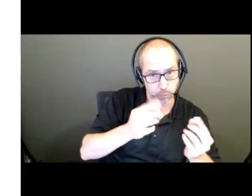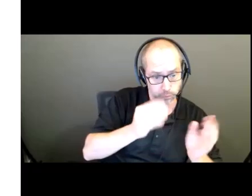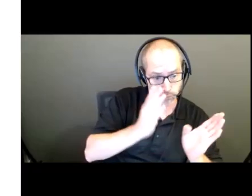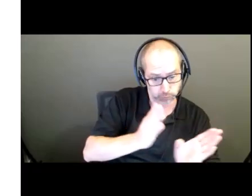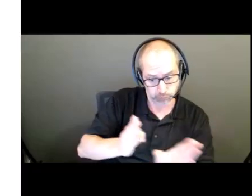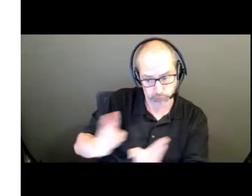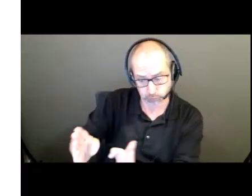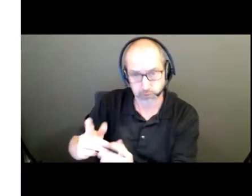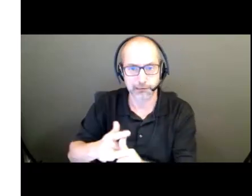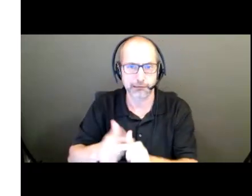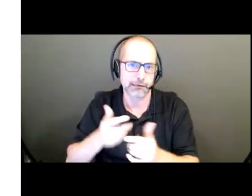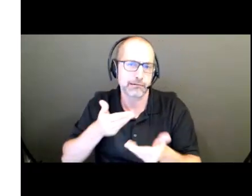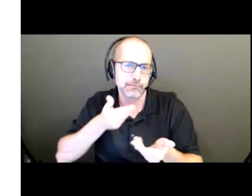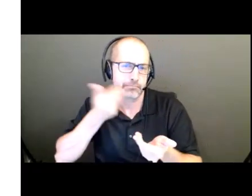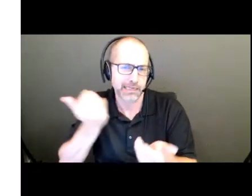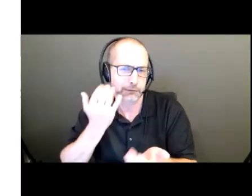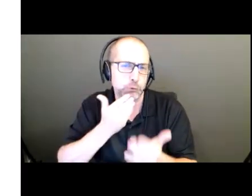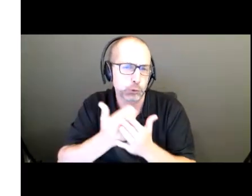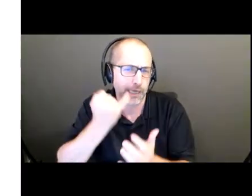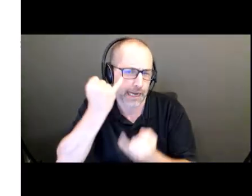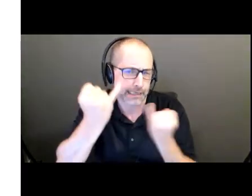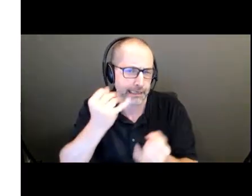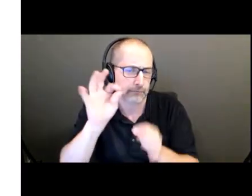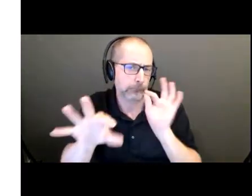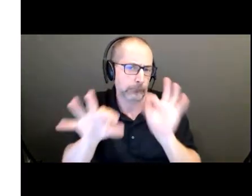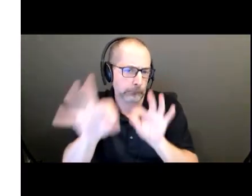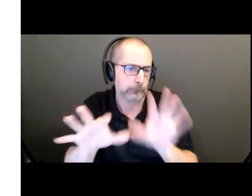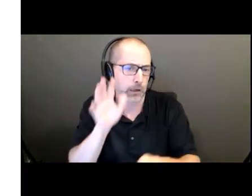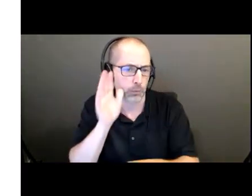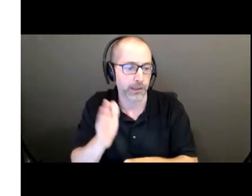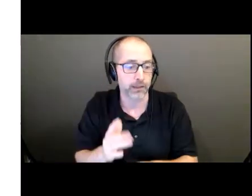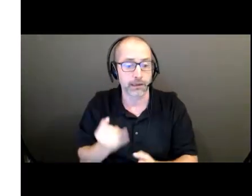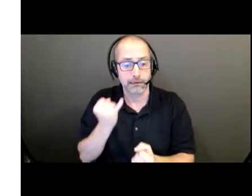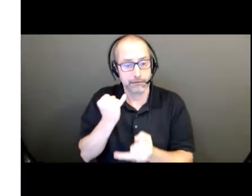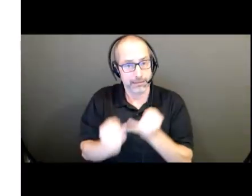Lastly, we'll be taking a "virtual field trip" through the updated application form.